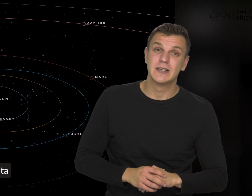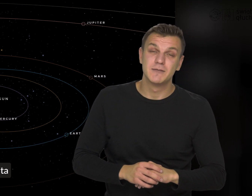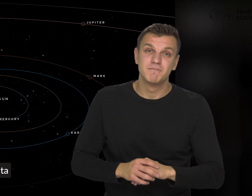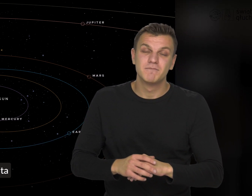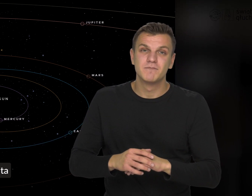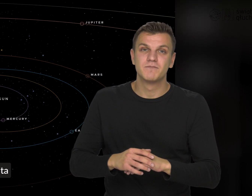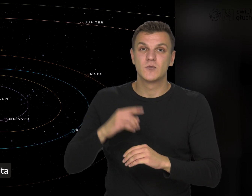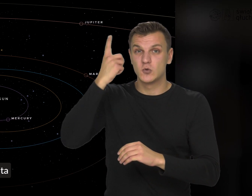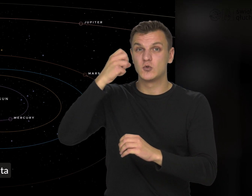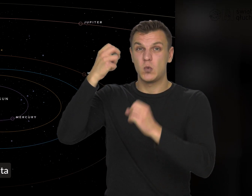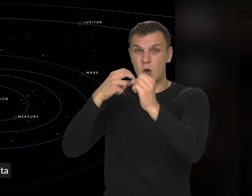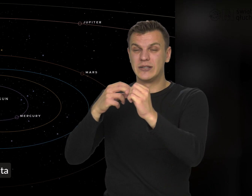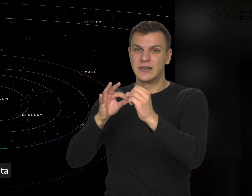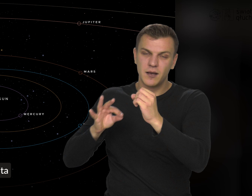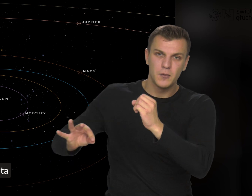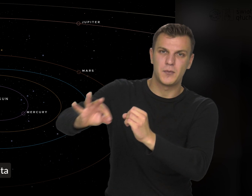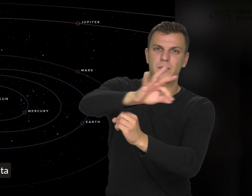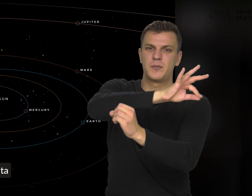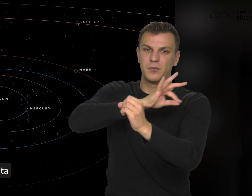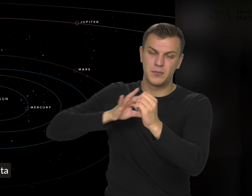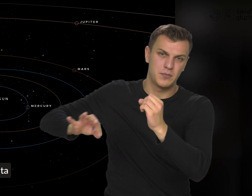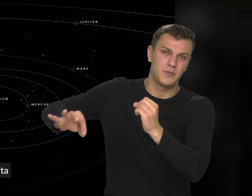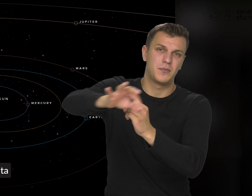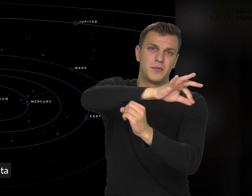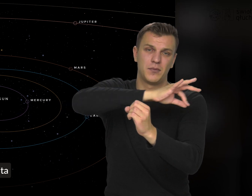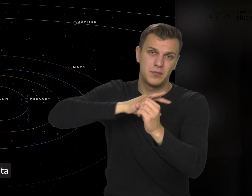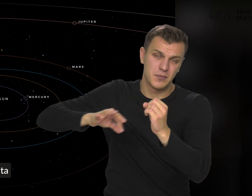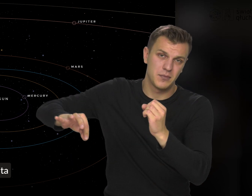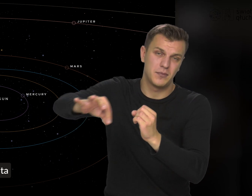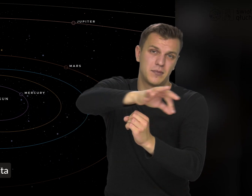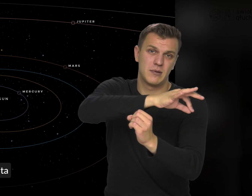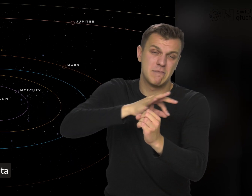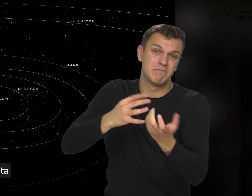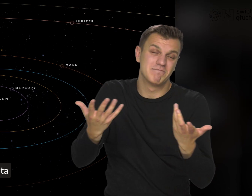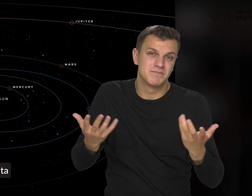SUN ORBIT.